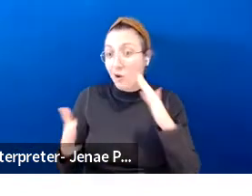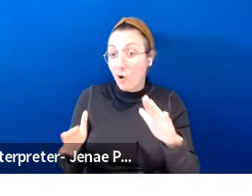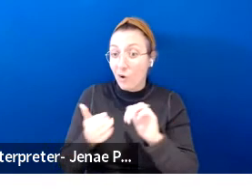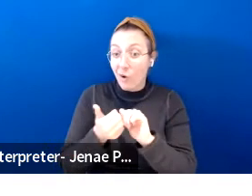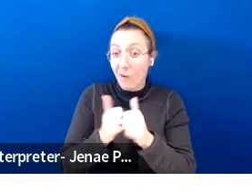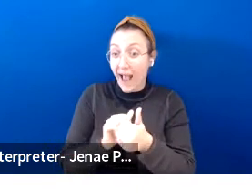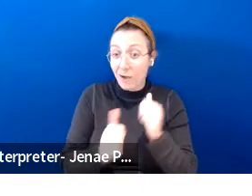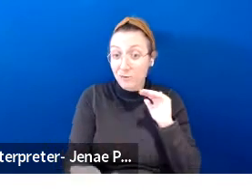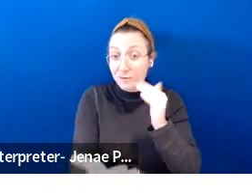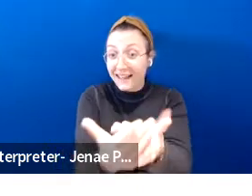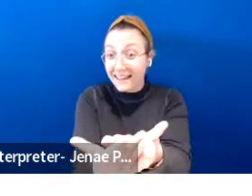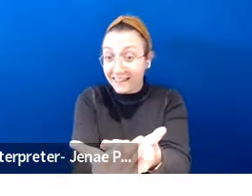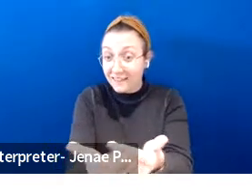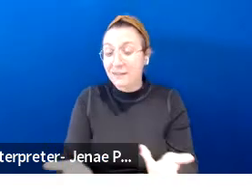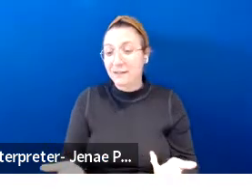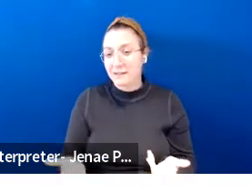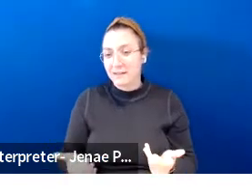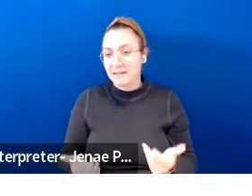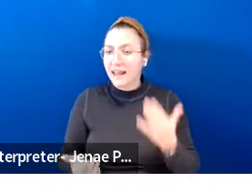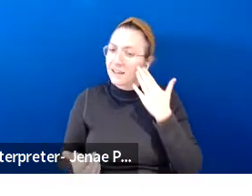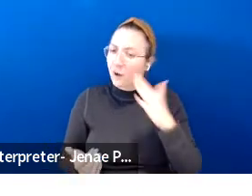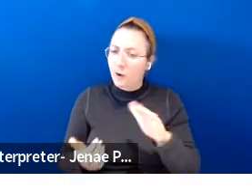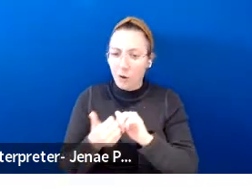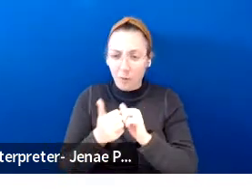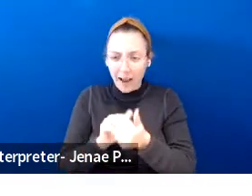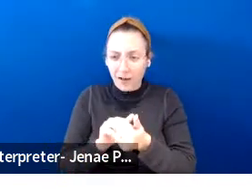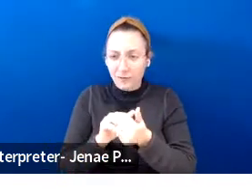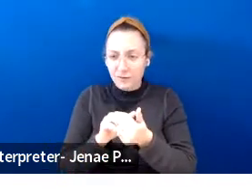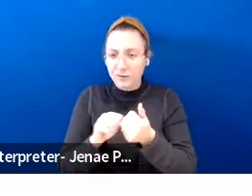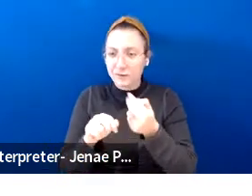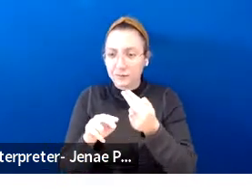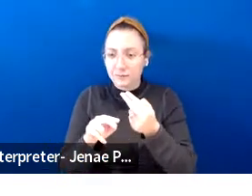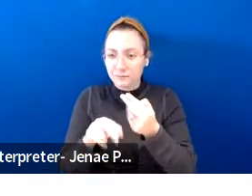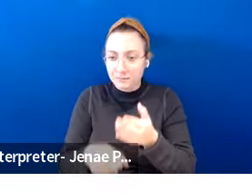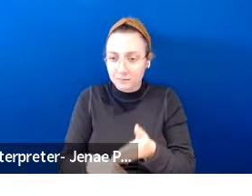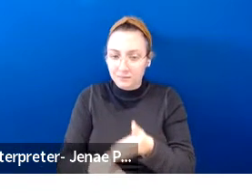They don't know where, how to gain to get to get to their educational goals.